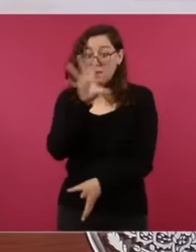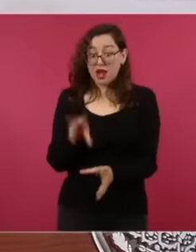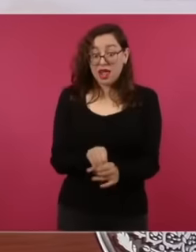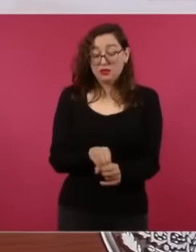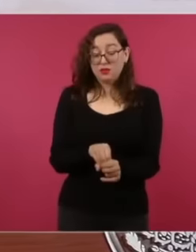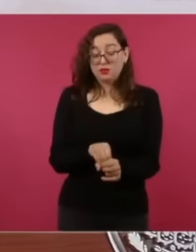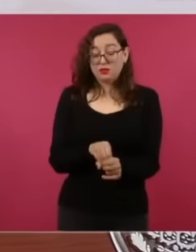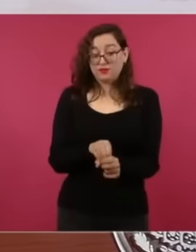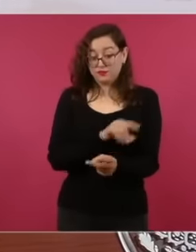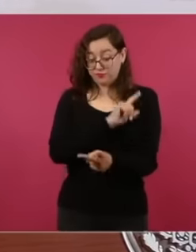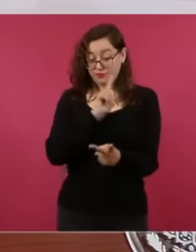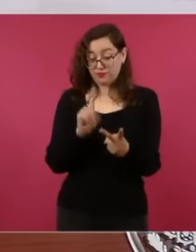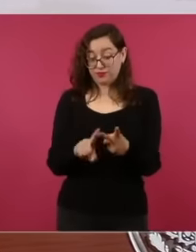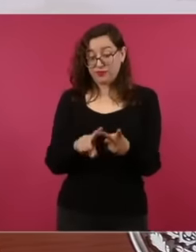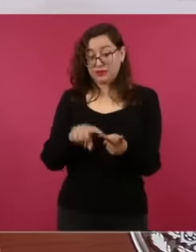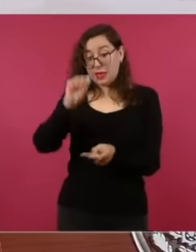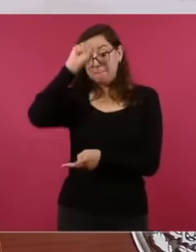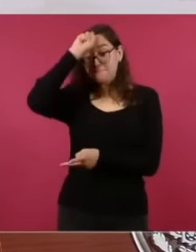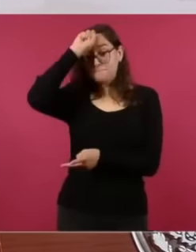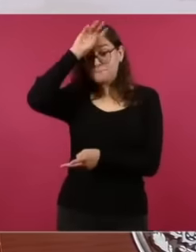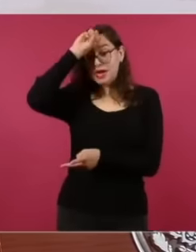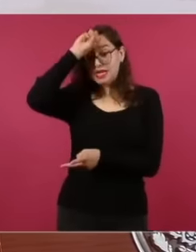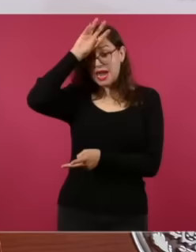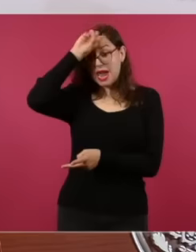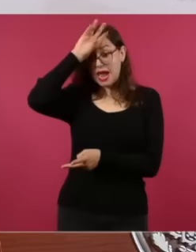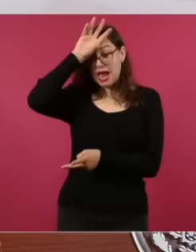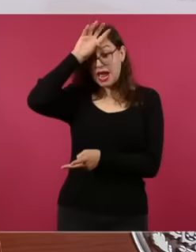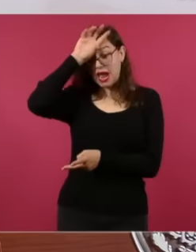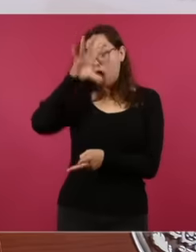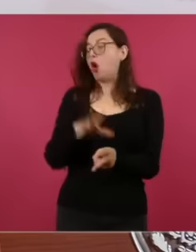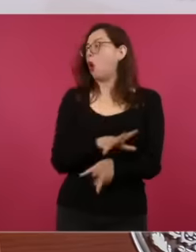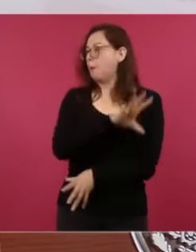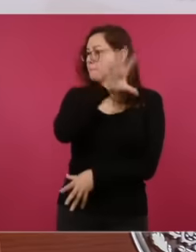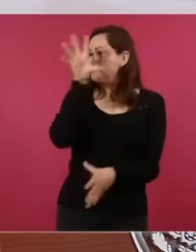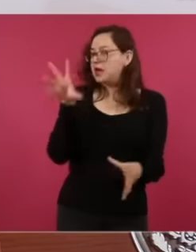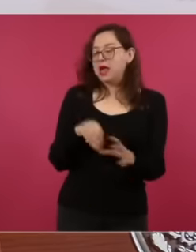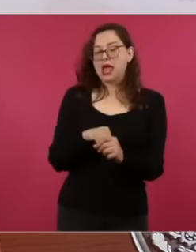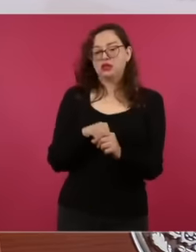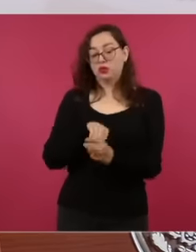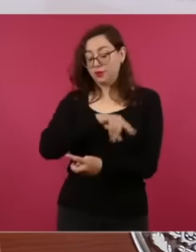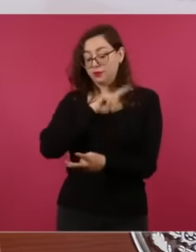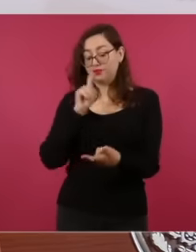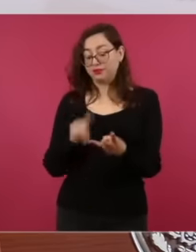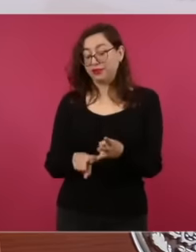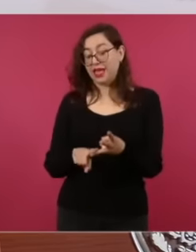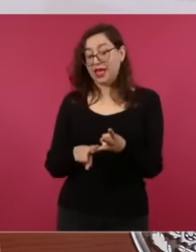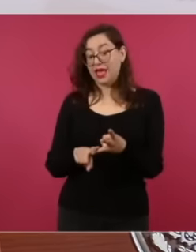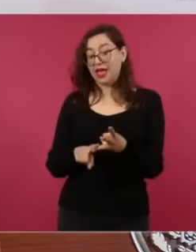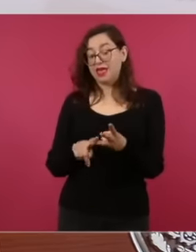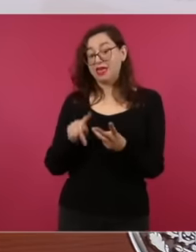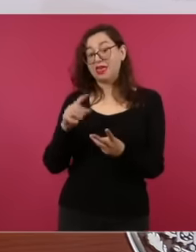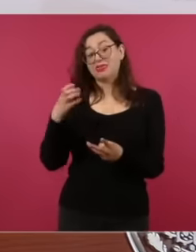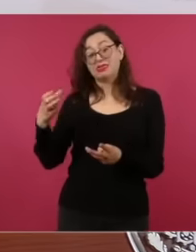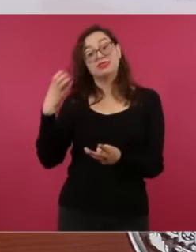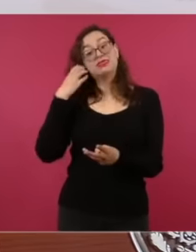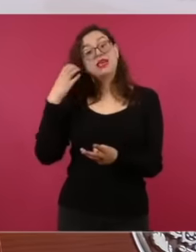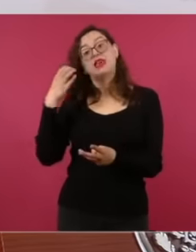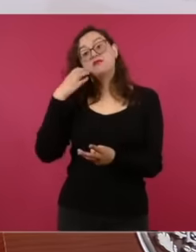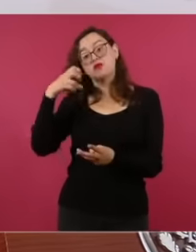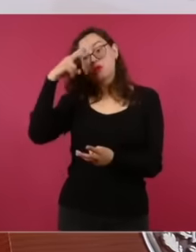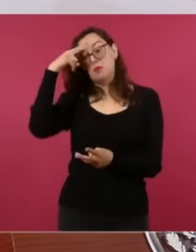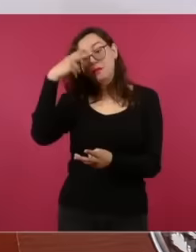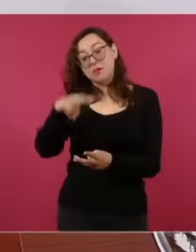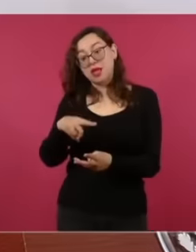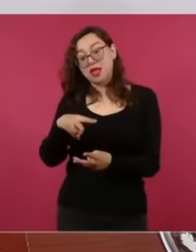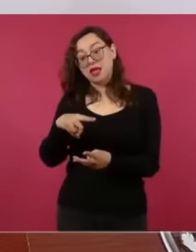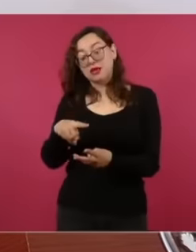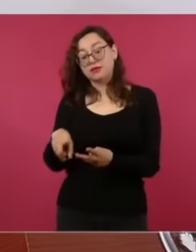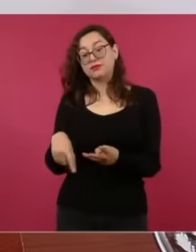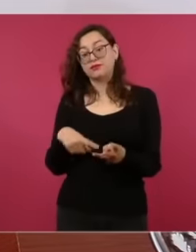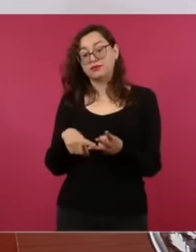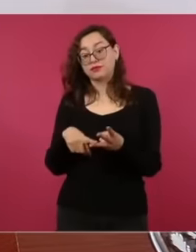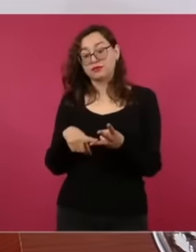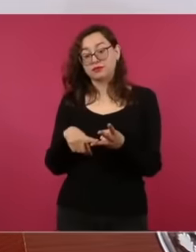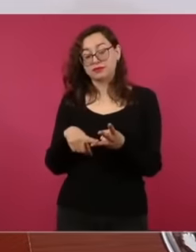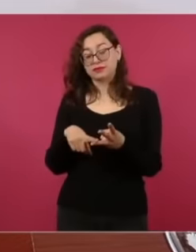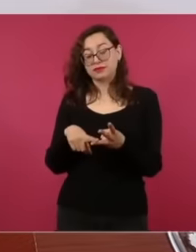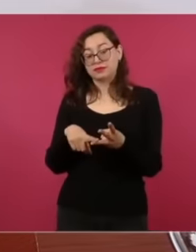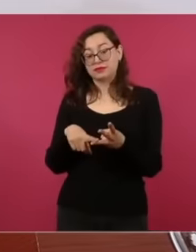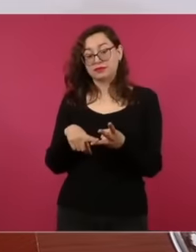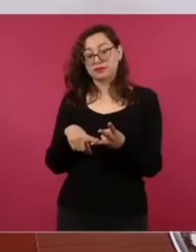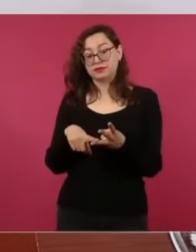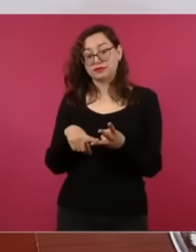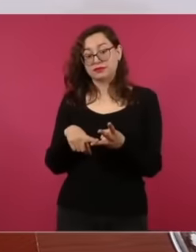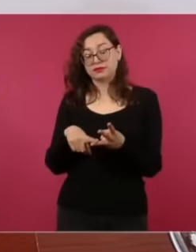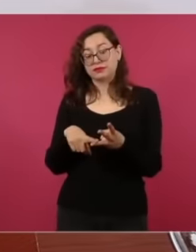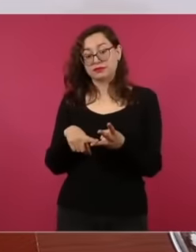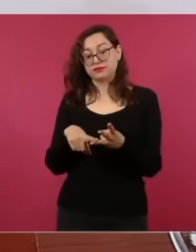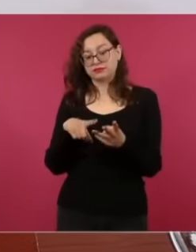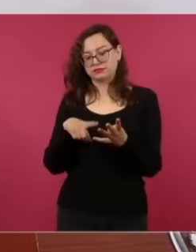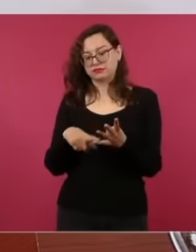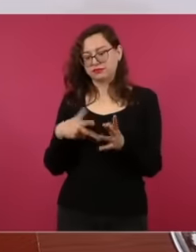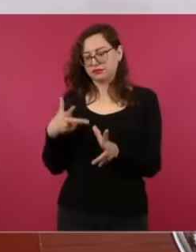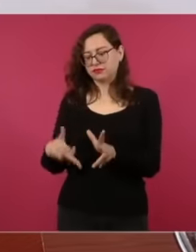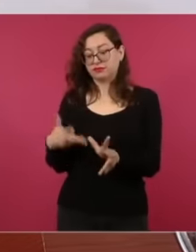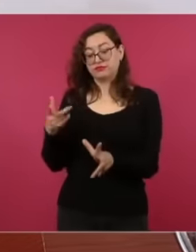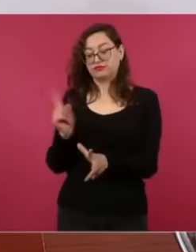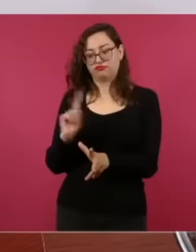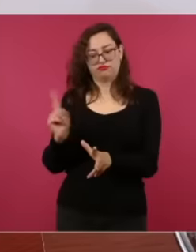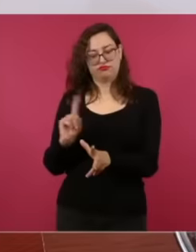mines. It was Salinas. Telephones in Mexico, not railroads. It was